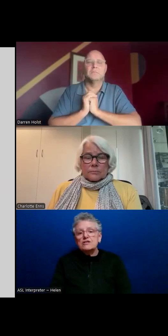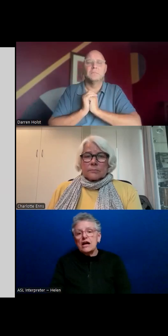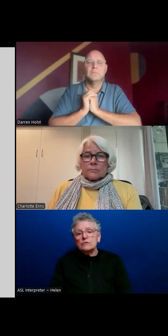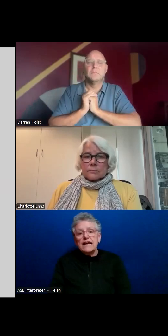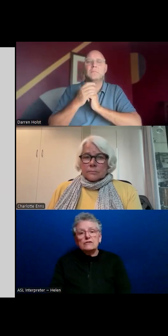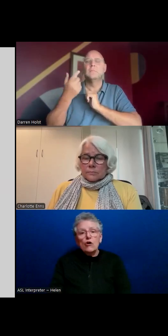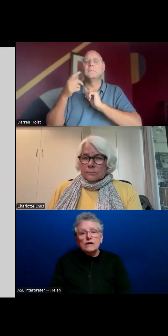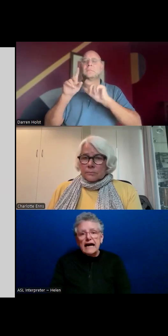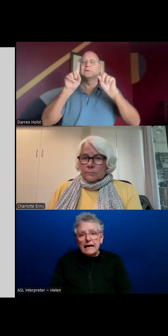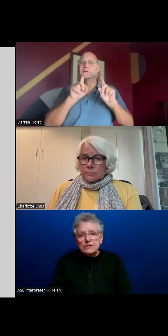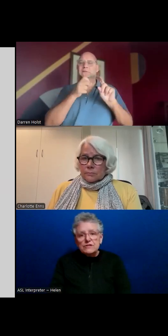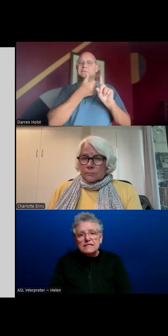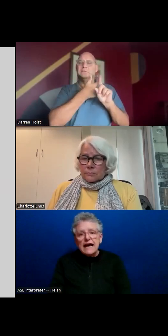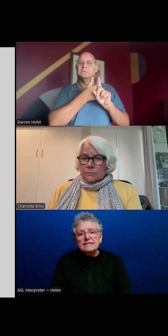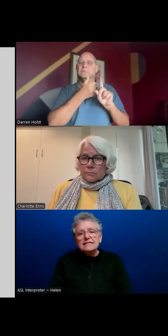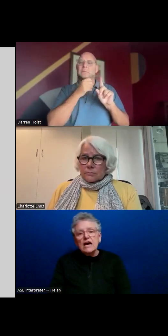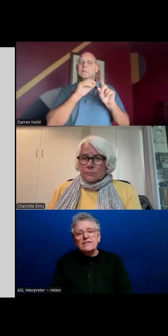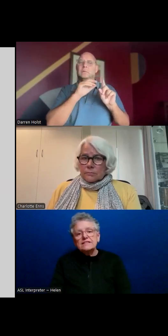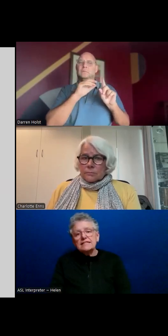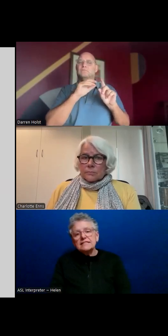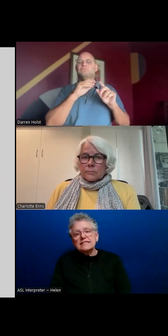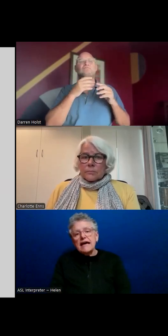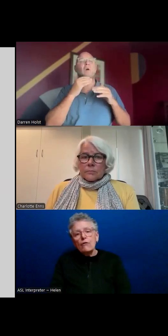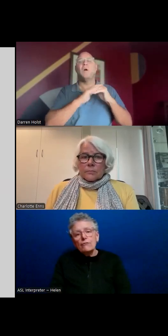will be distracted. Maybe the child will take a long time to do the test.